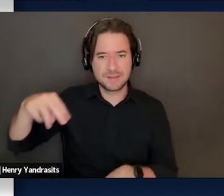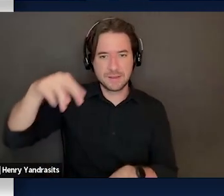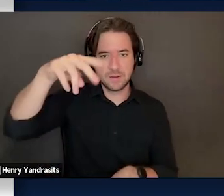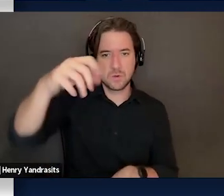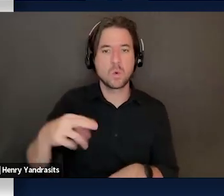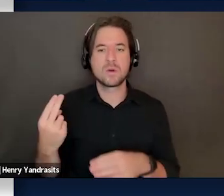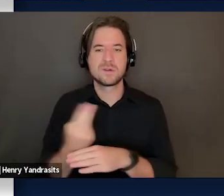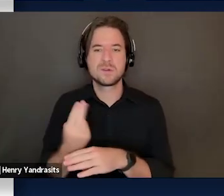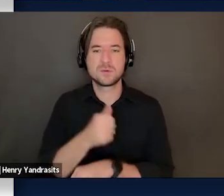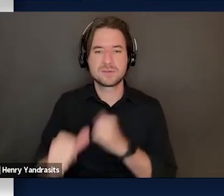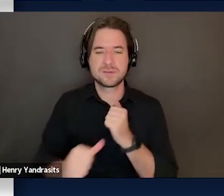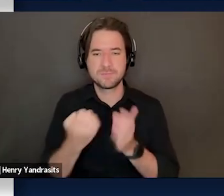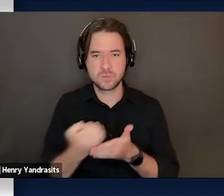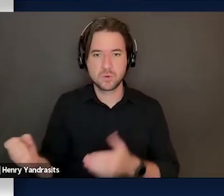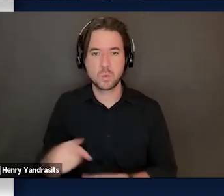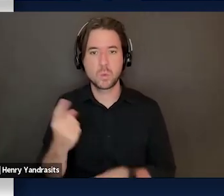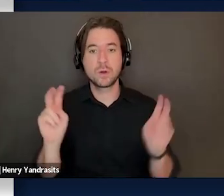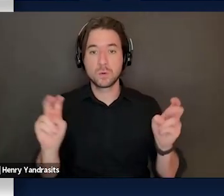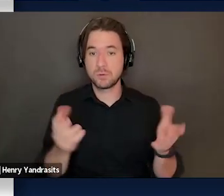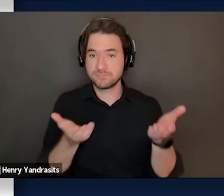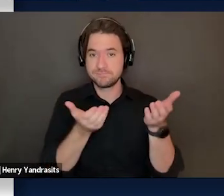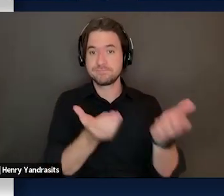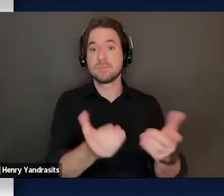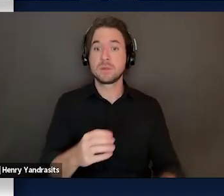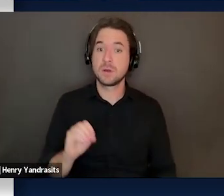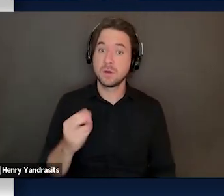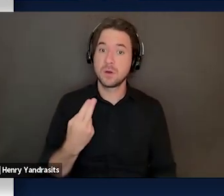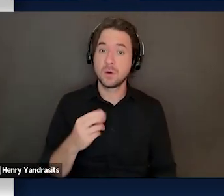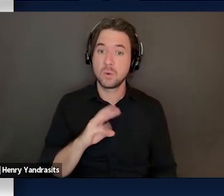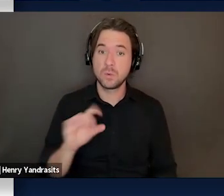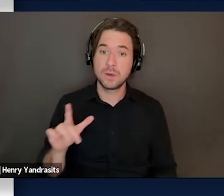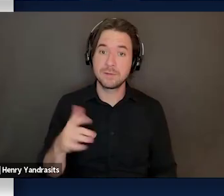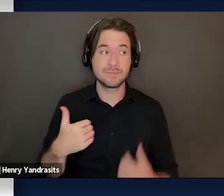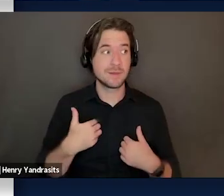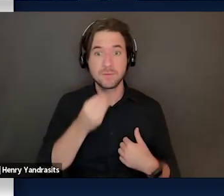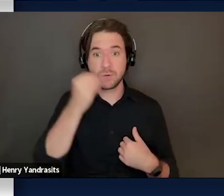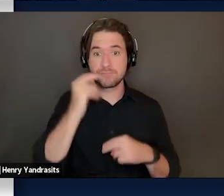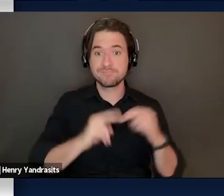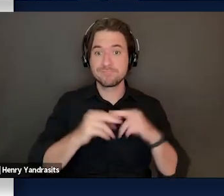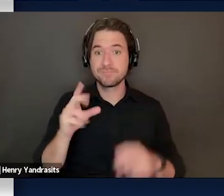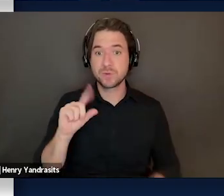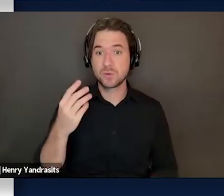And so, one of the quotes that we have here is, oh well, we had this home built in 2017, and it's all open space.